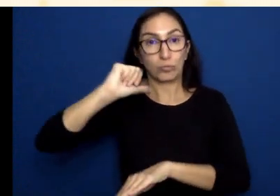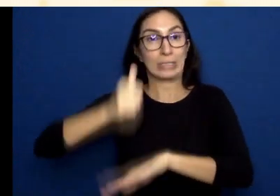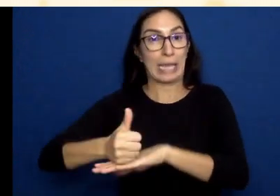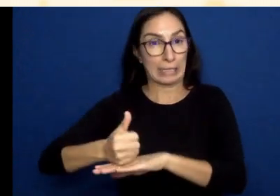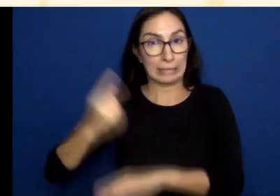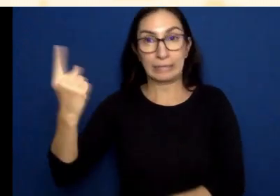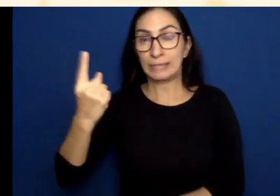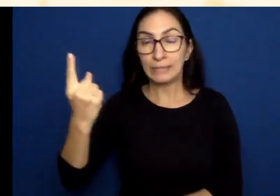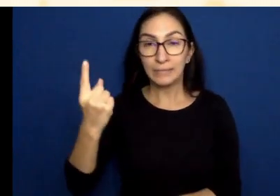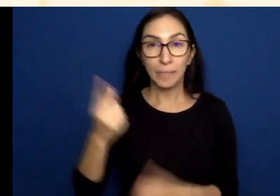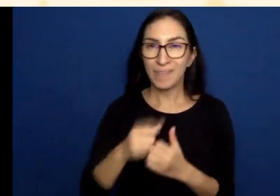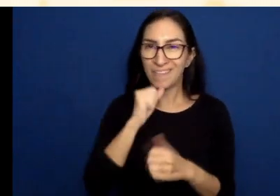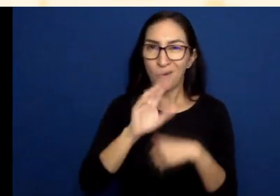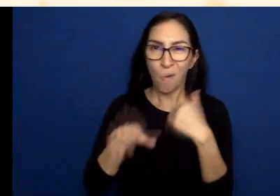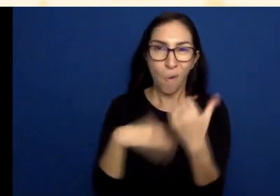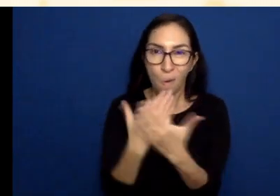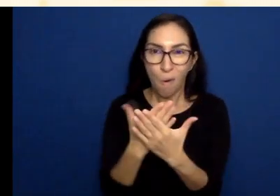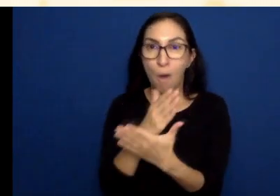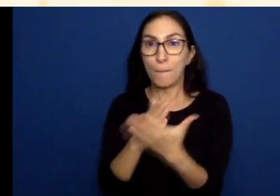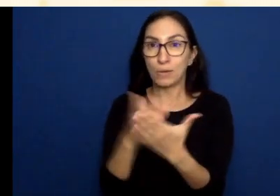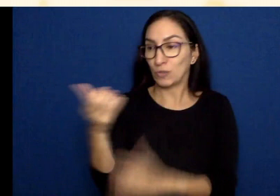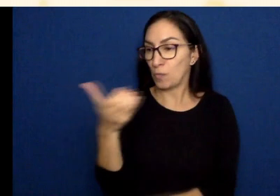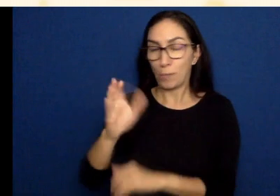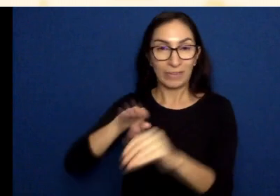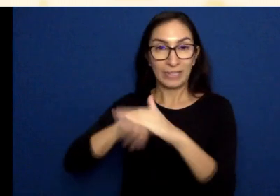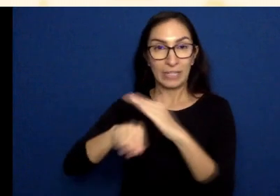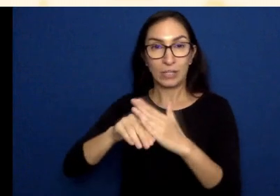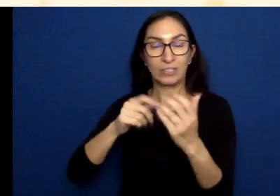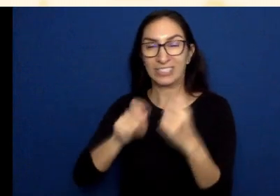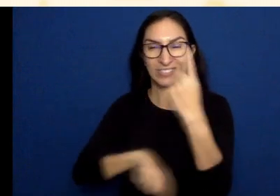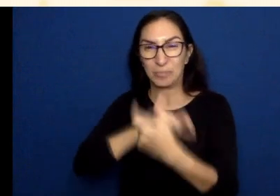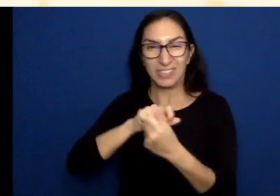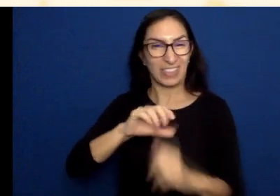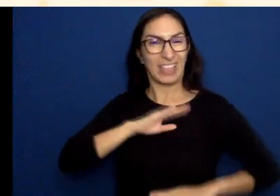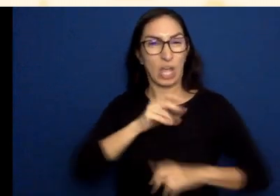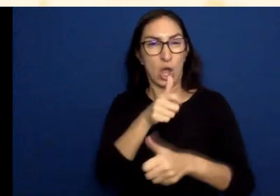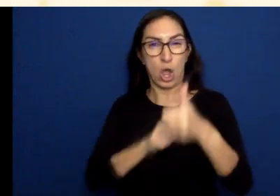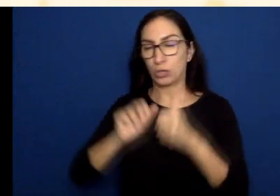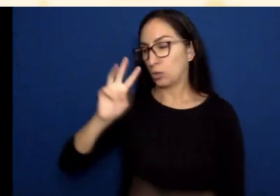So you do need to make sure all your images have alt attributes when you go on mobile site.